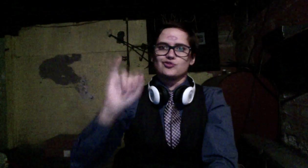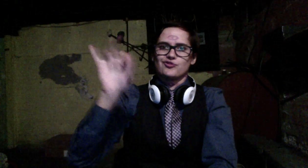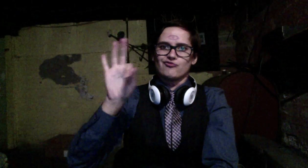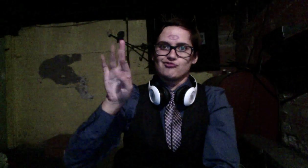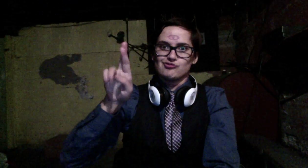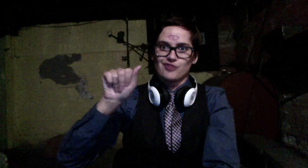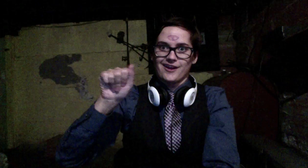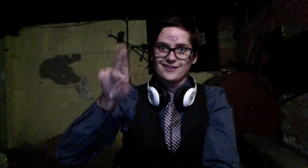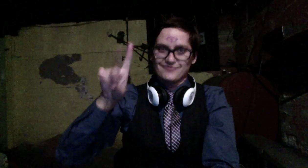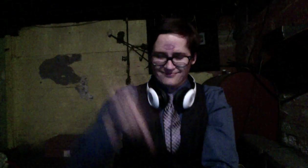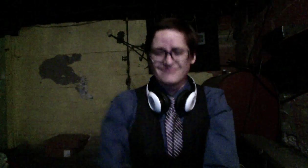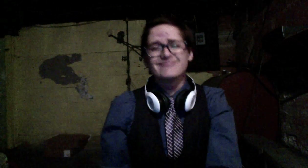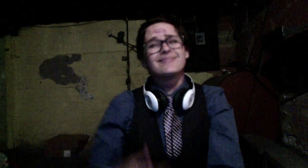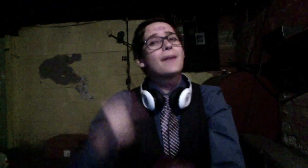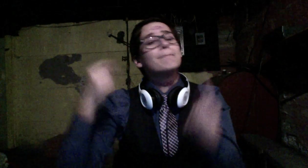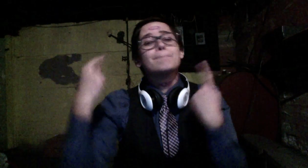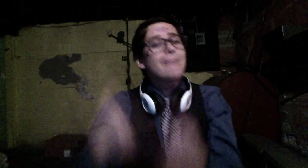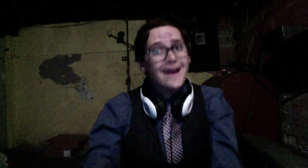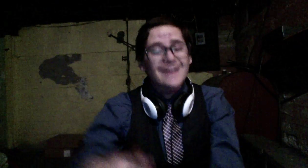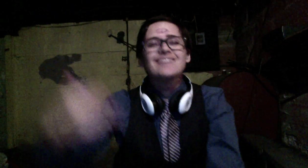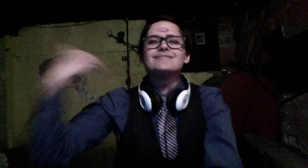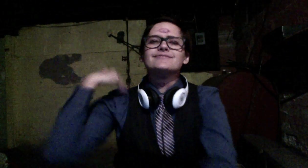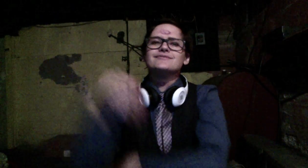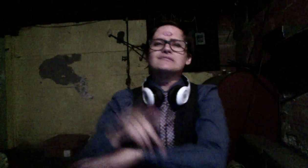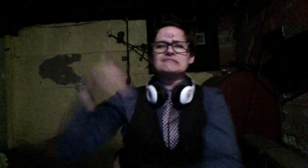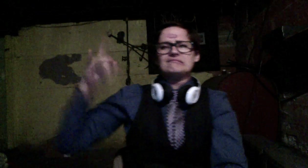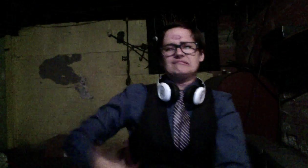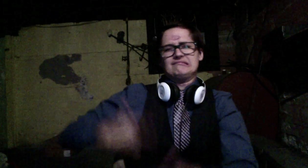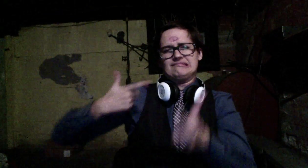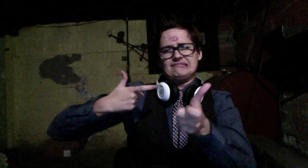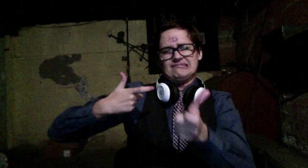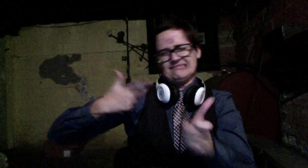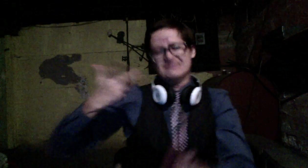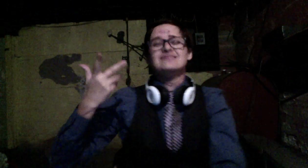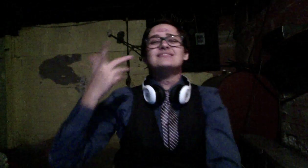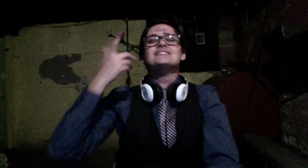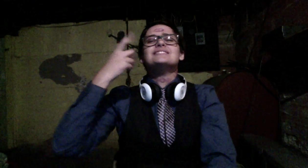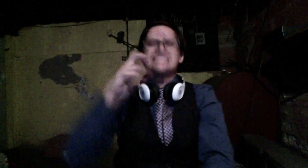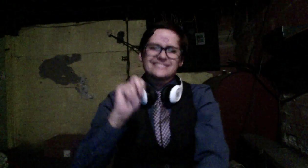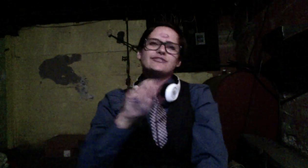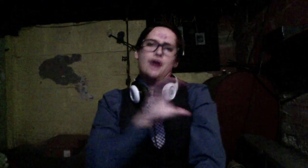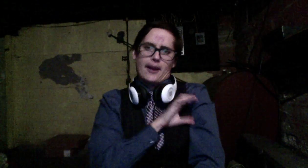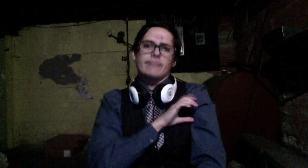INSURANCE F-R-A-U-D WHAT HAPPEN LAST NIGHT HE PRESS-SPEED SPEED T-H-E-N